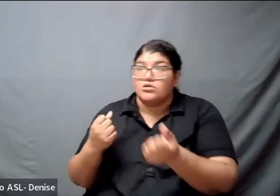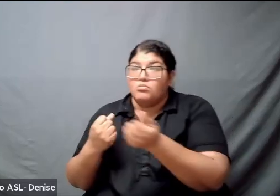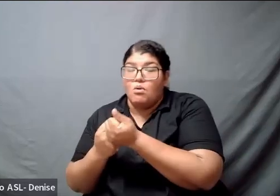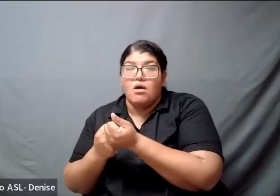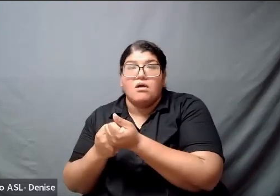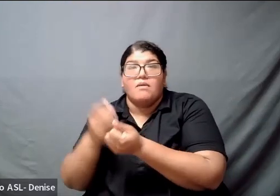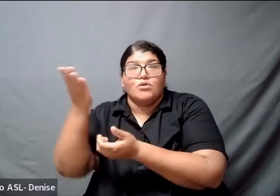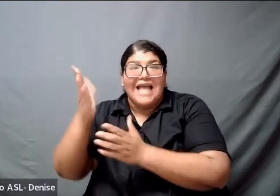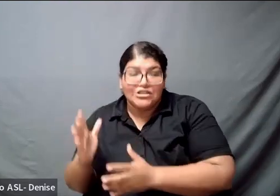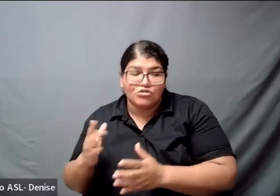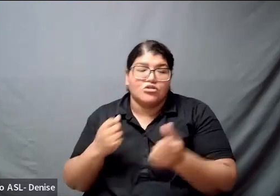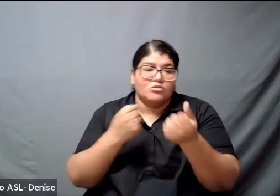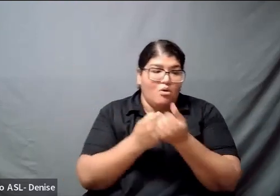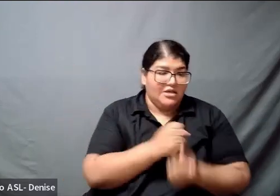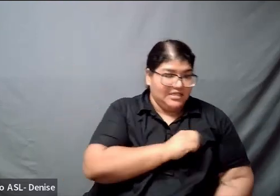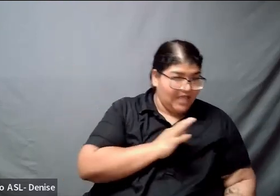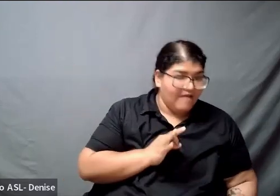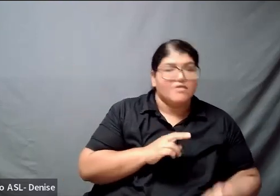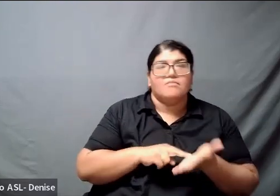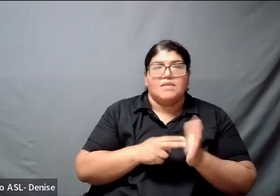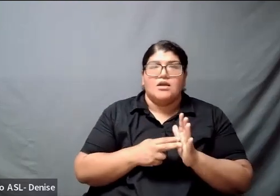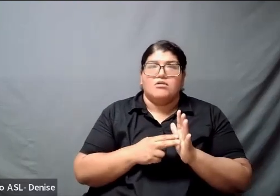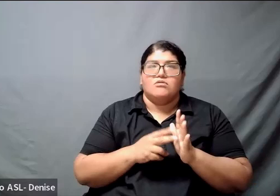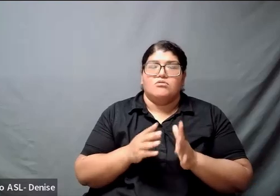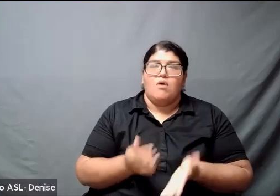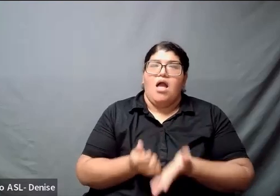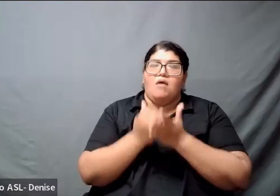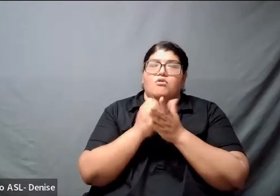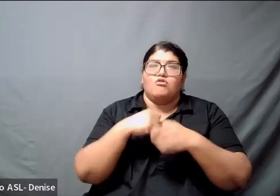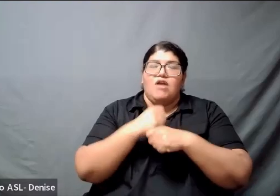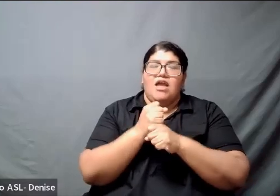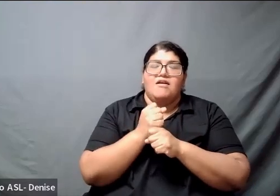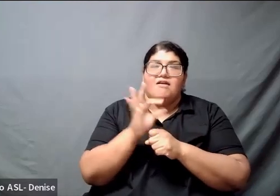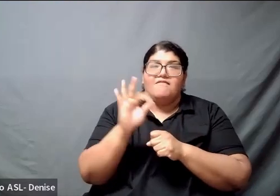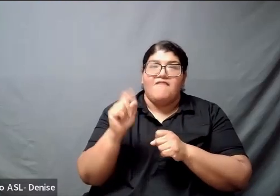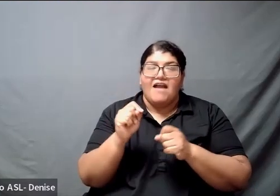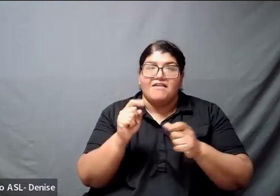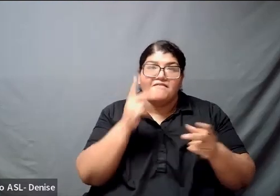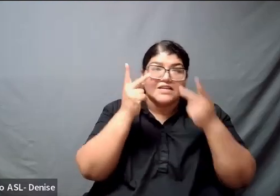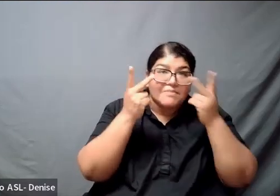and you help us create this really important fat visibility and fat, fun and fat education programming.